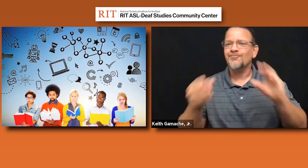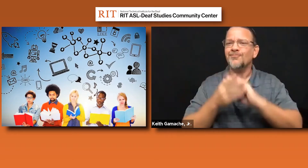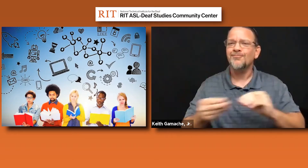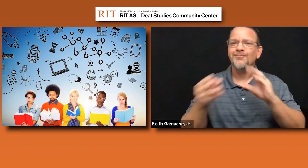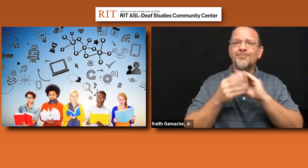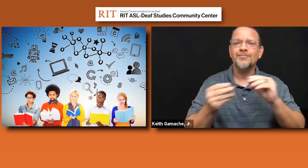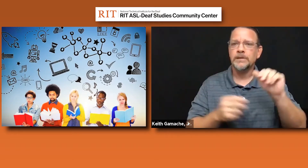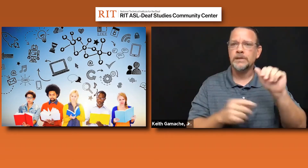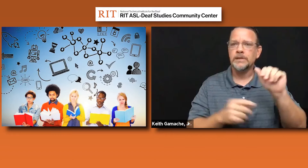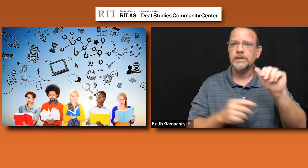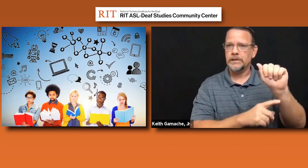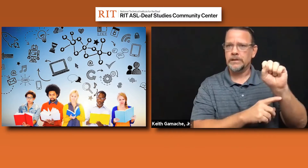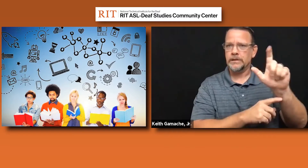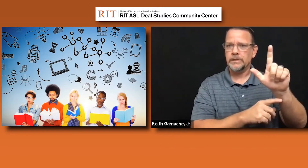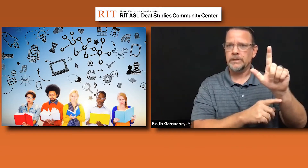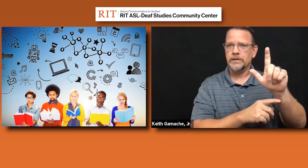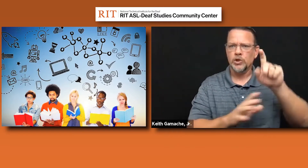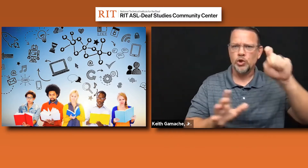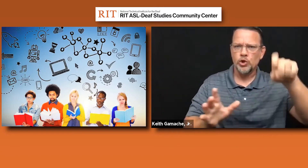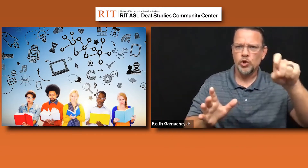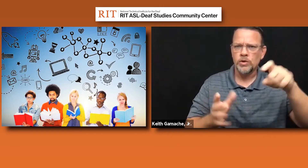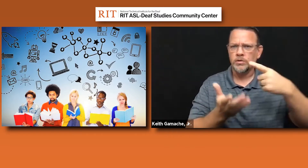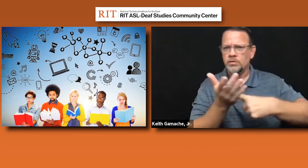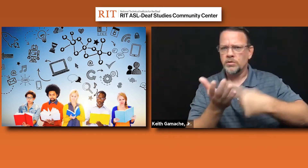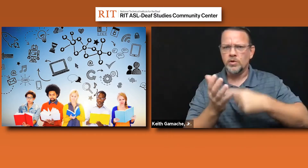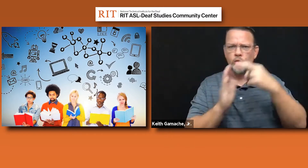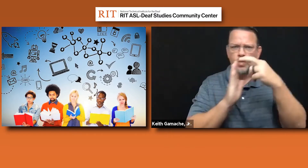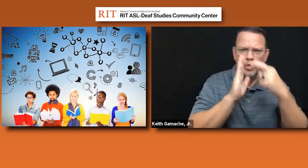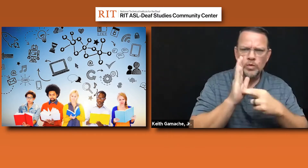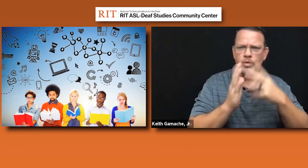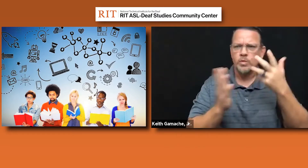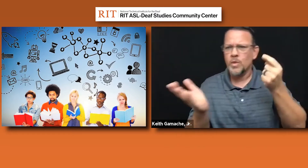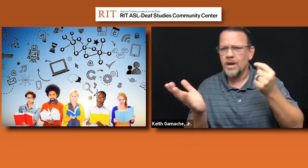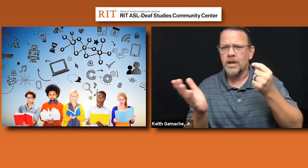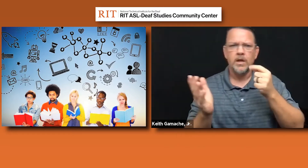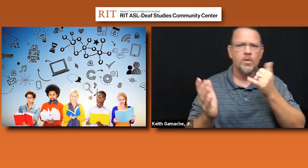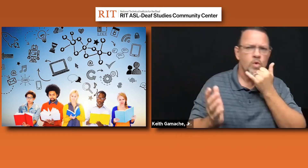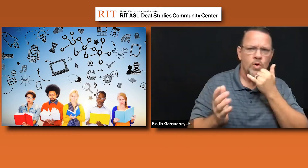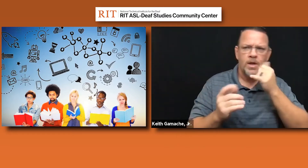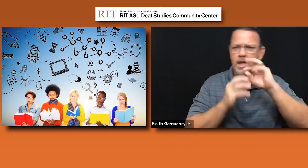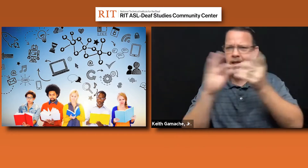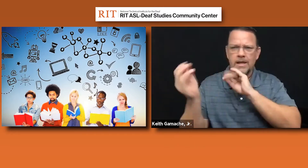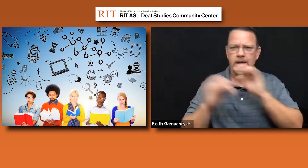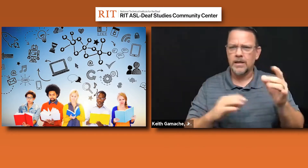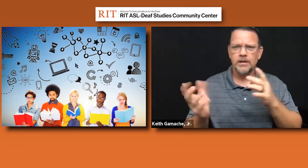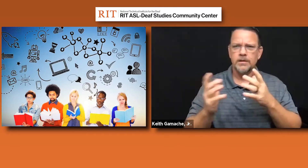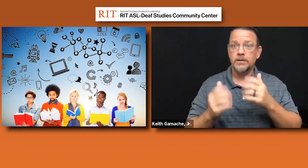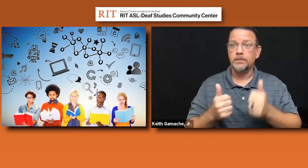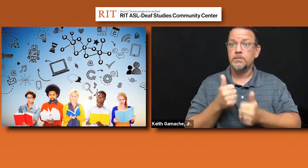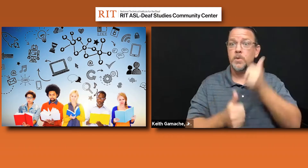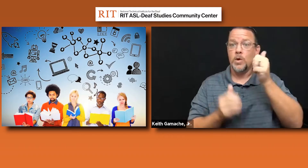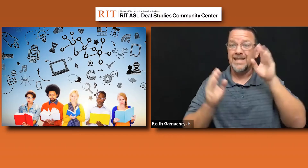people post blogs, videos in ASL about what you should or shouldn't do,